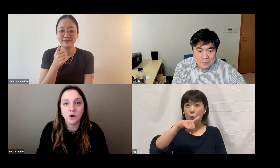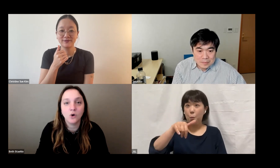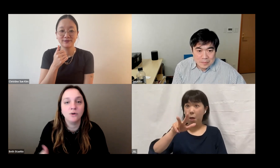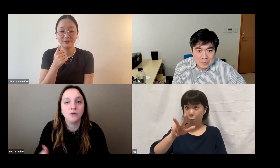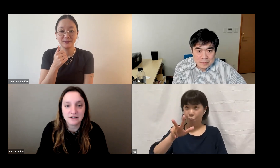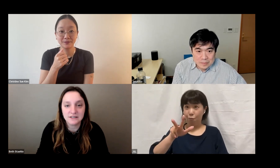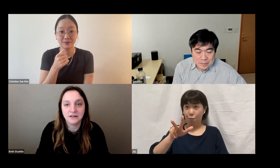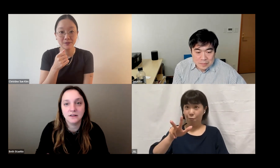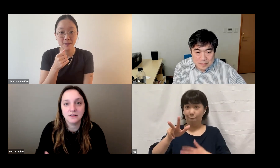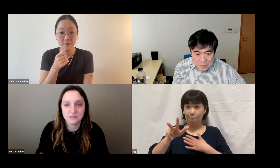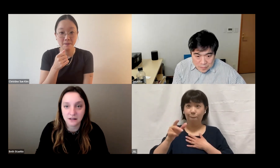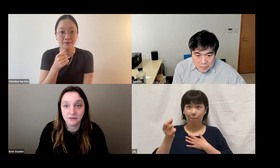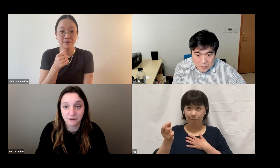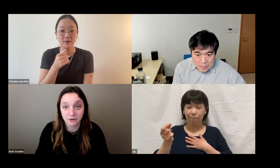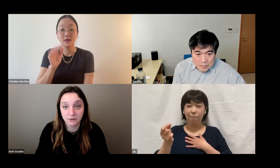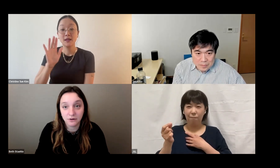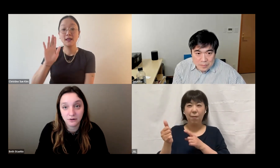who invented the telephone.